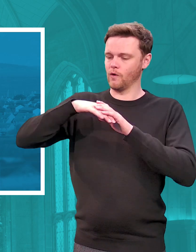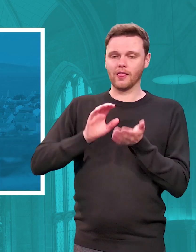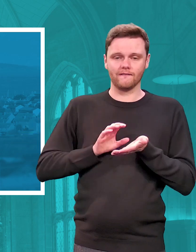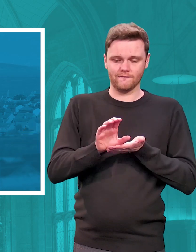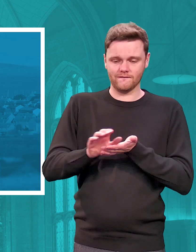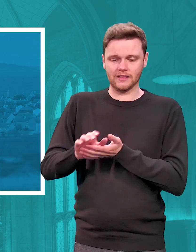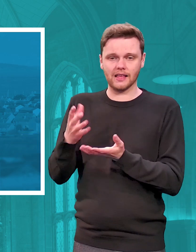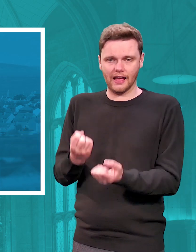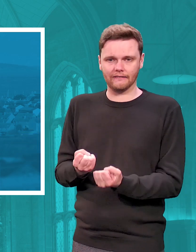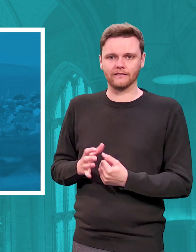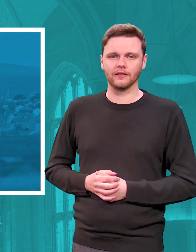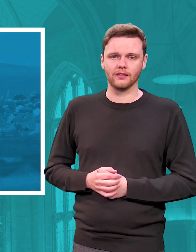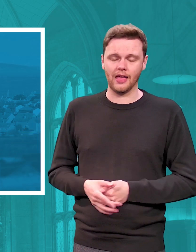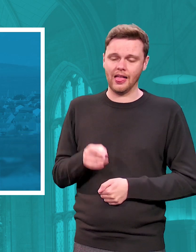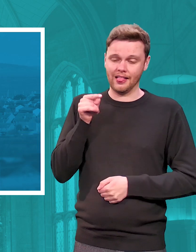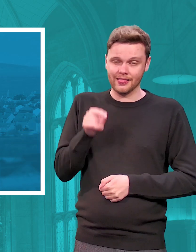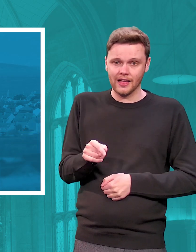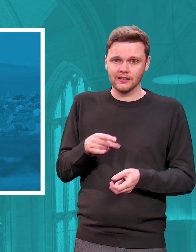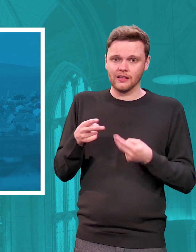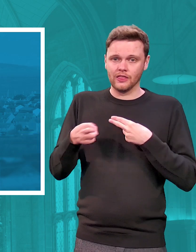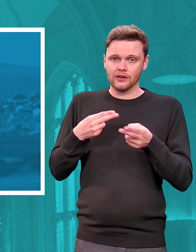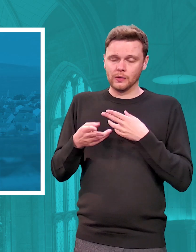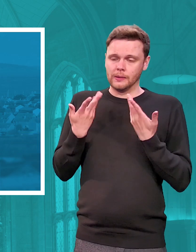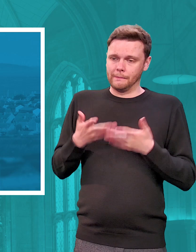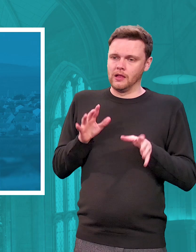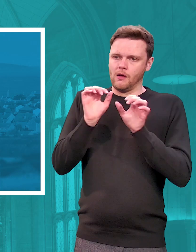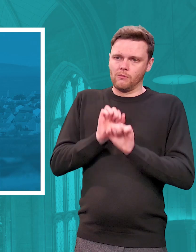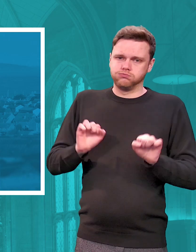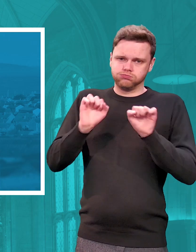This is the news we've been waiting for for over 10 years.